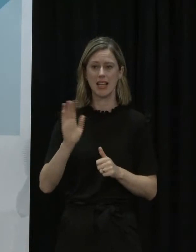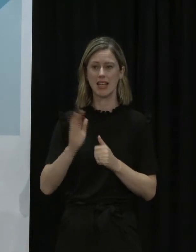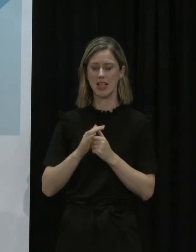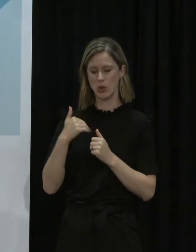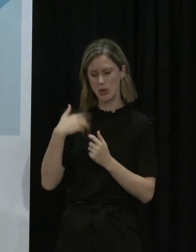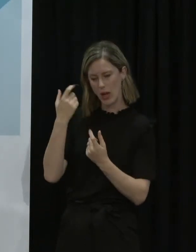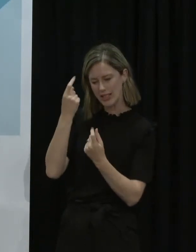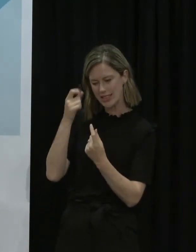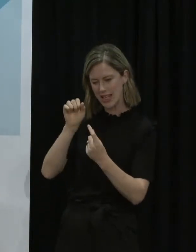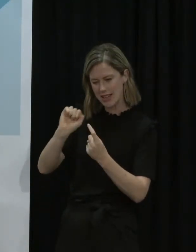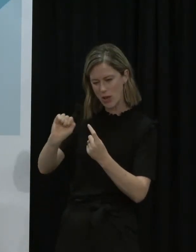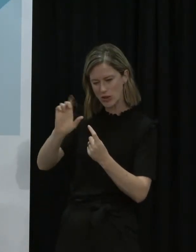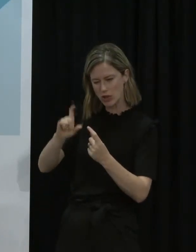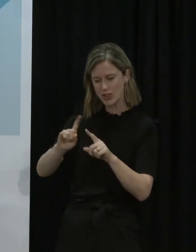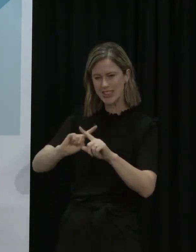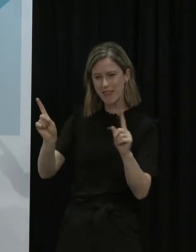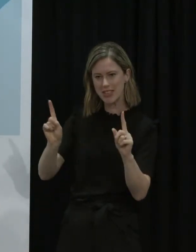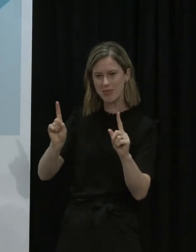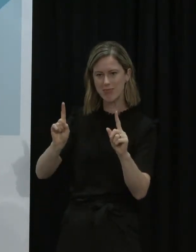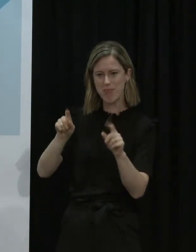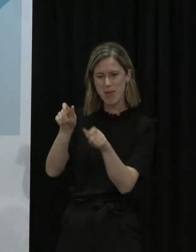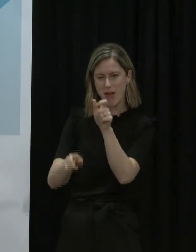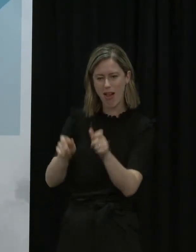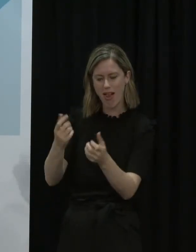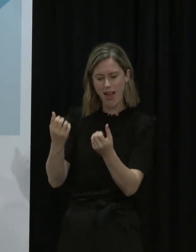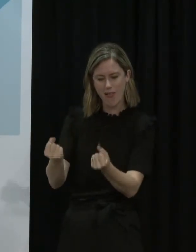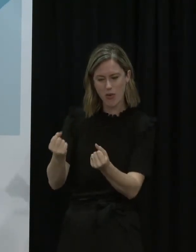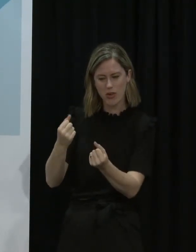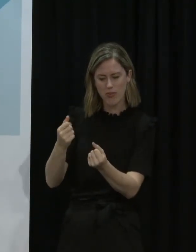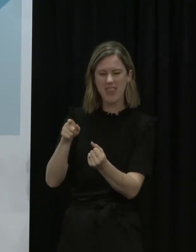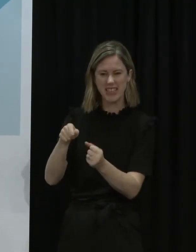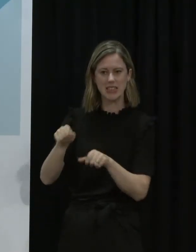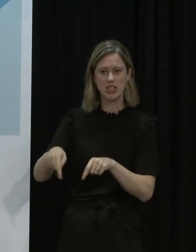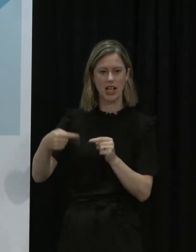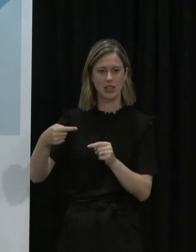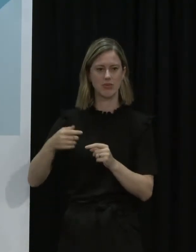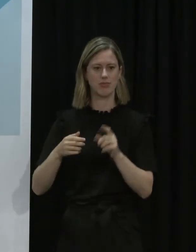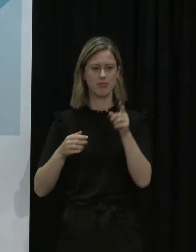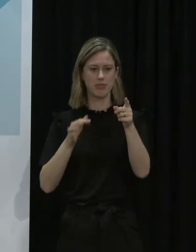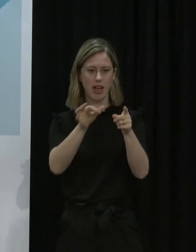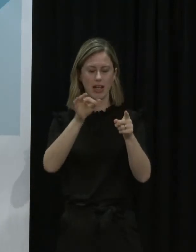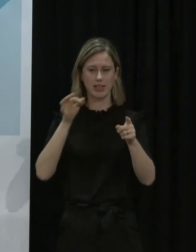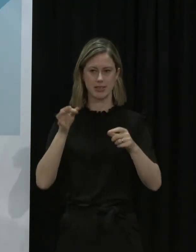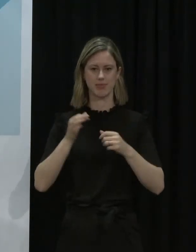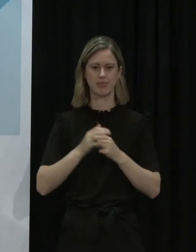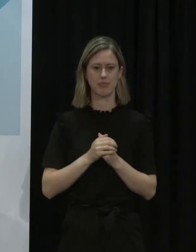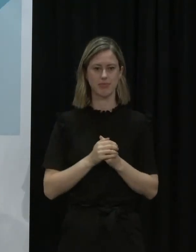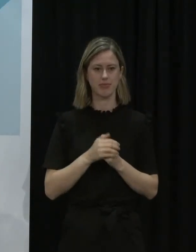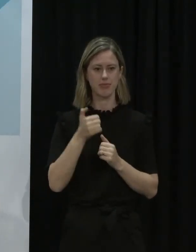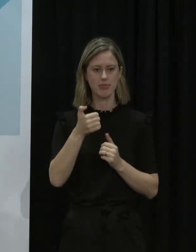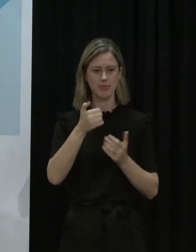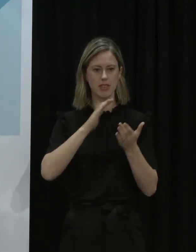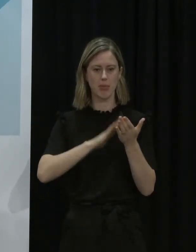challenging. Now, we won't have all the answers there. You have to have a good understanding of a pop u tliegs know what the